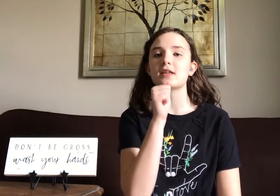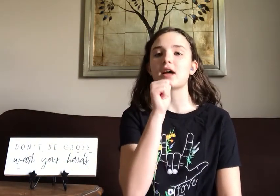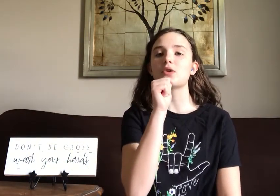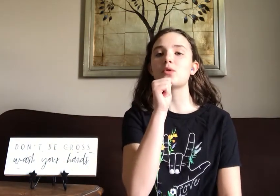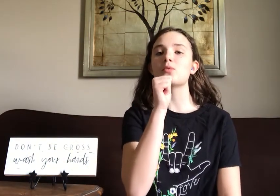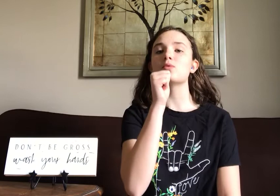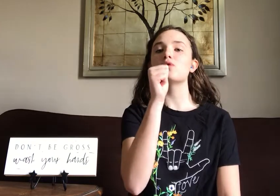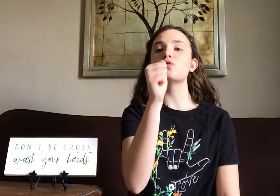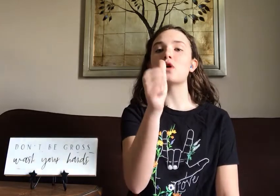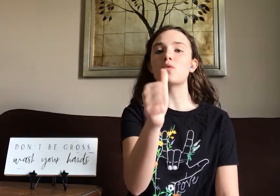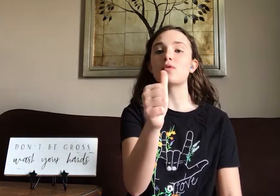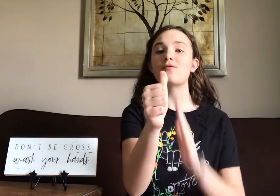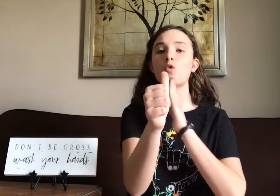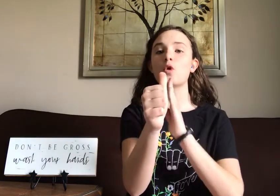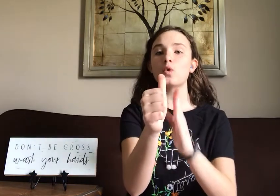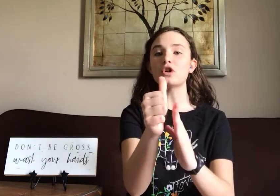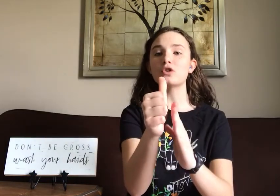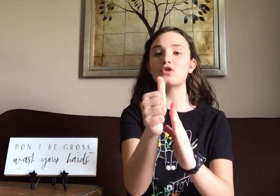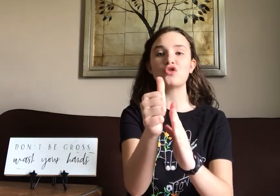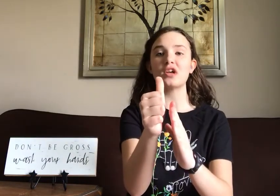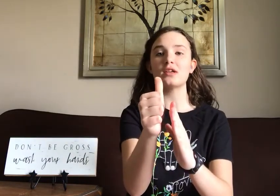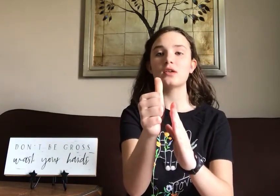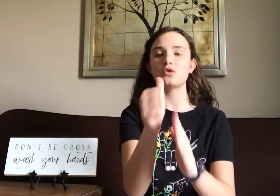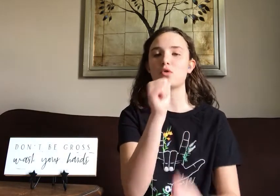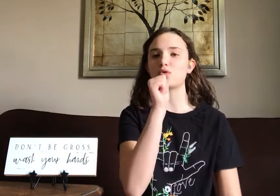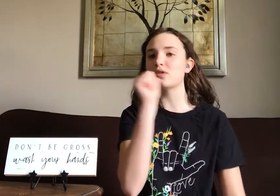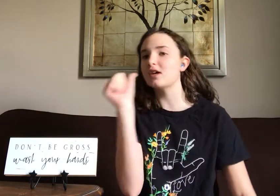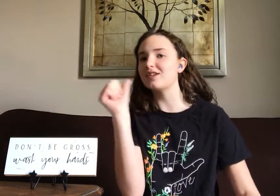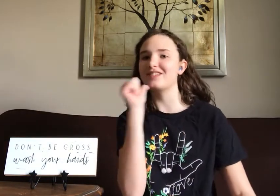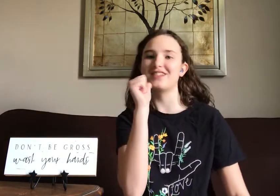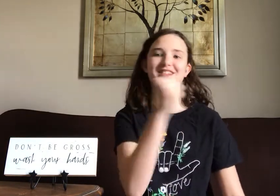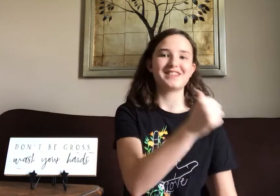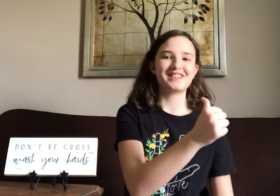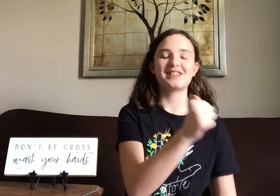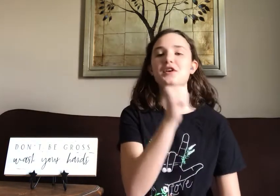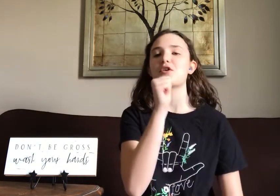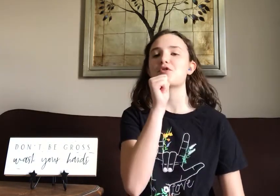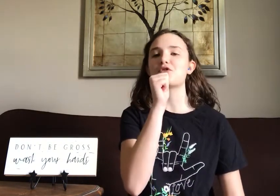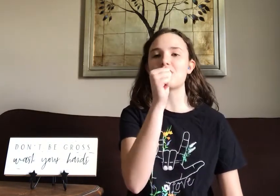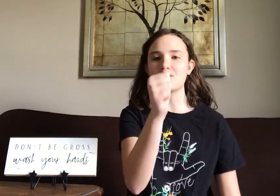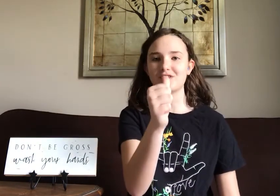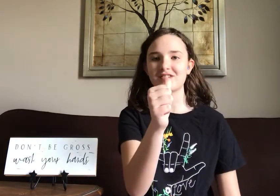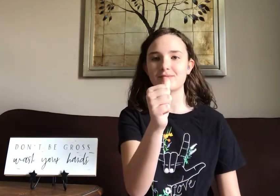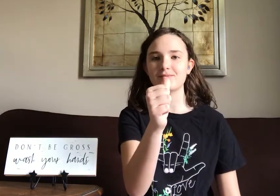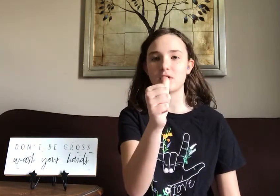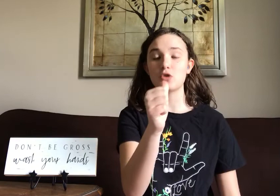you go forward - straight. Don’t do this. Don’t.